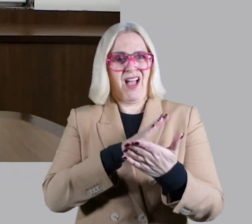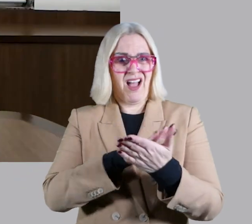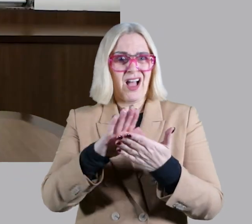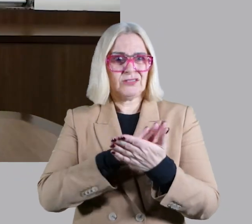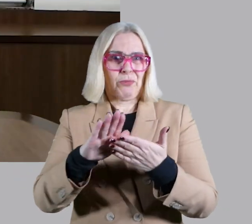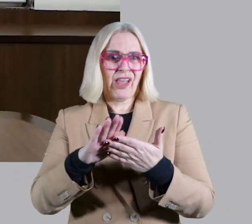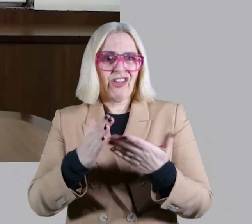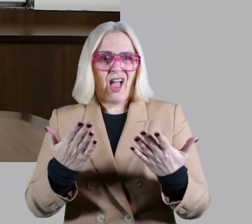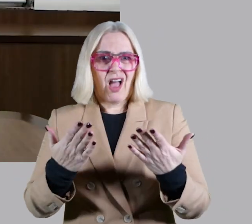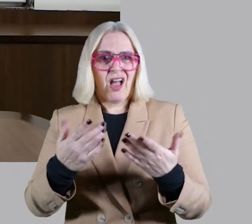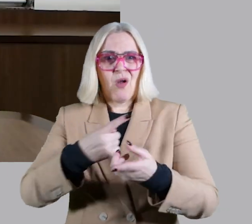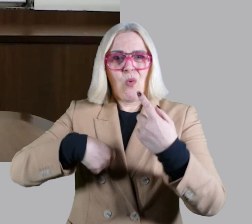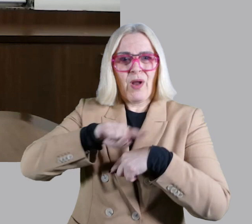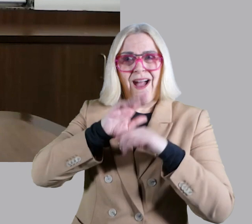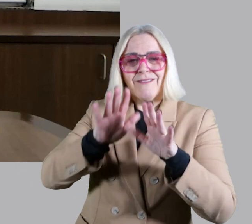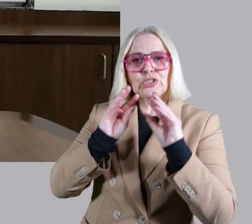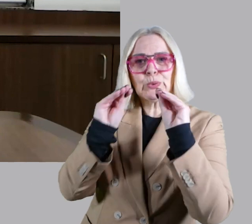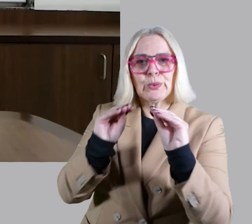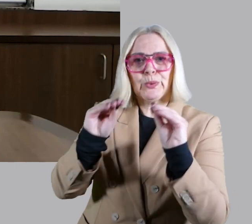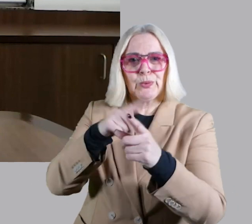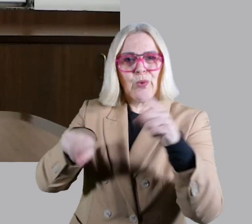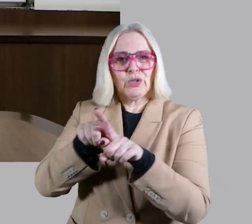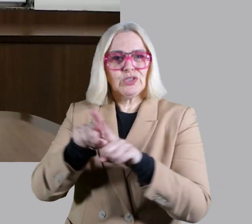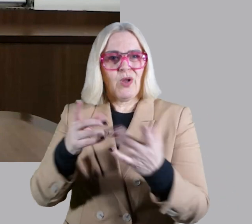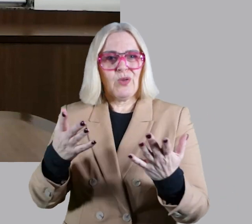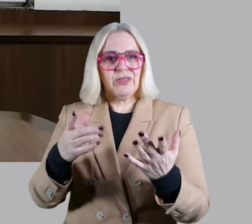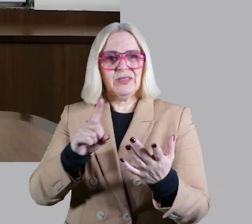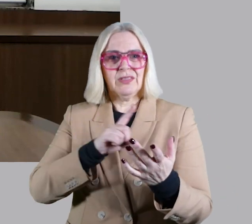they have the wrong beliefs about hydroxyurea.